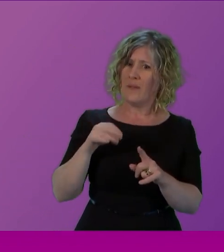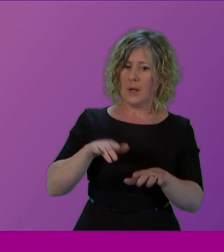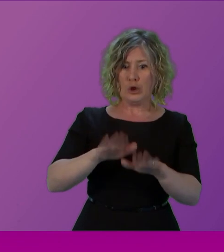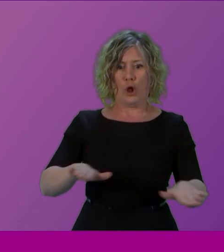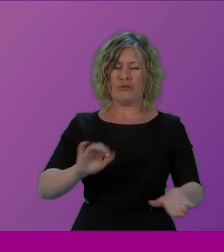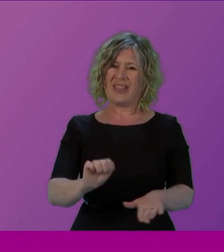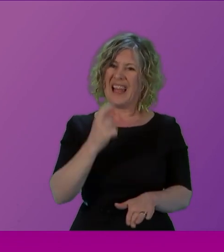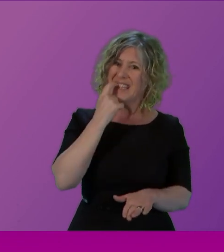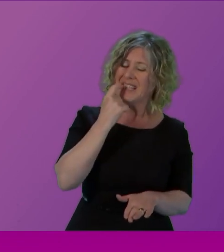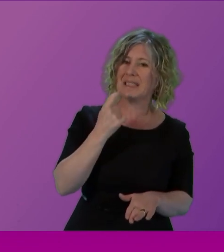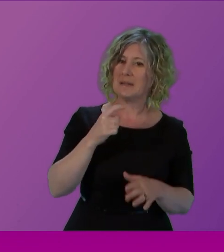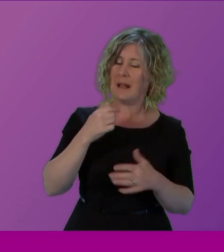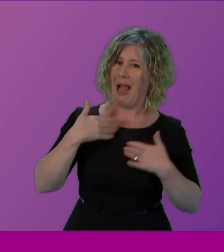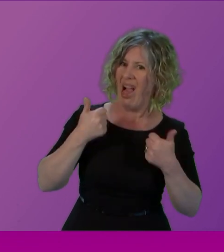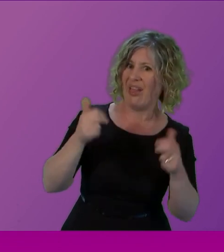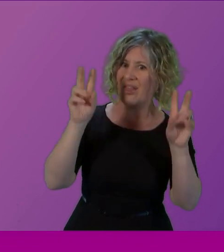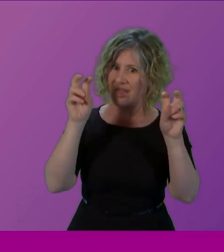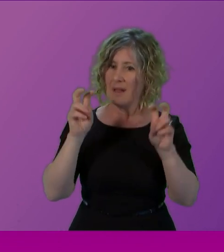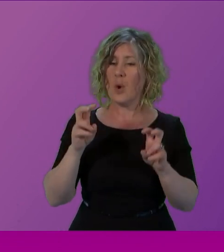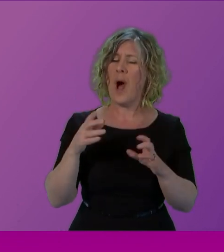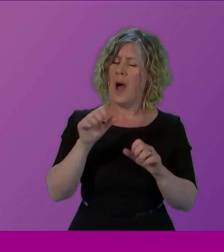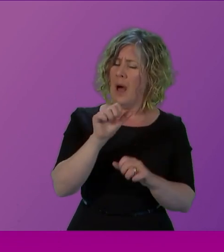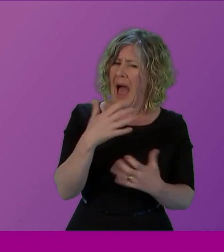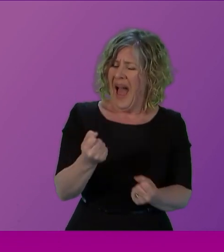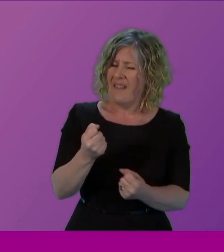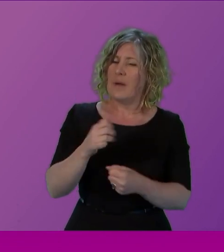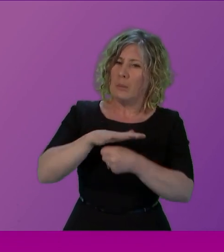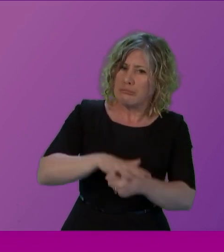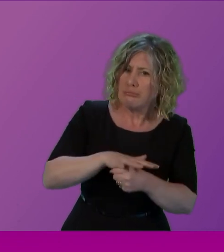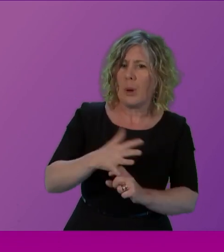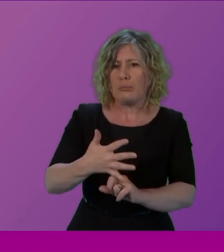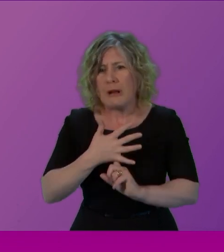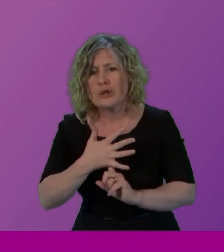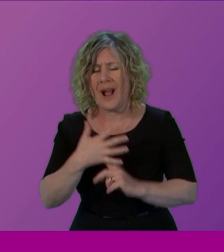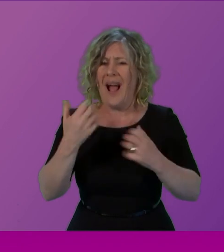Yes, there are pressures and challenges, but those statistics show that we are meeting